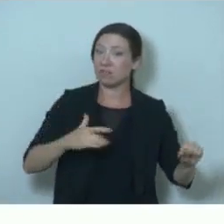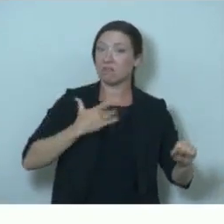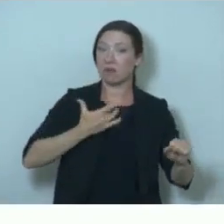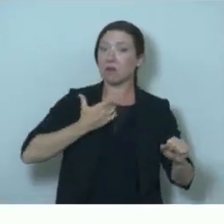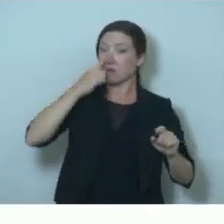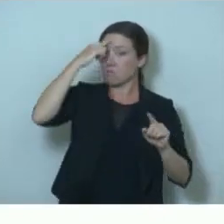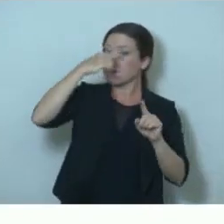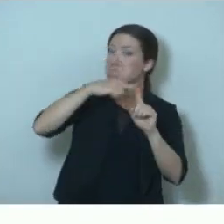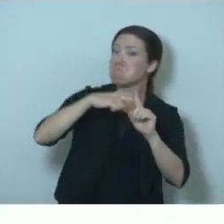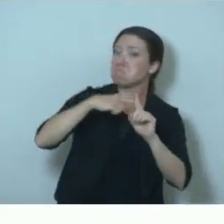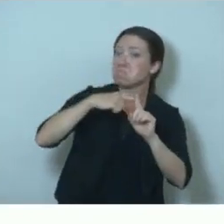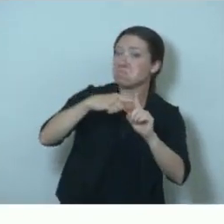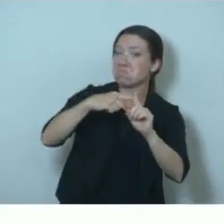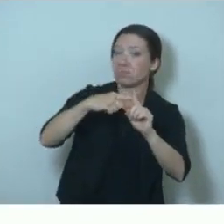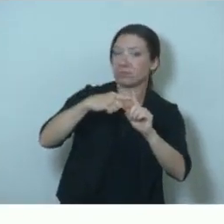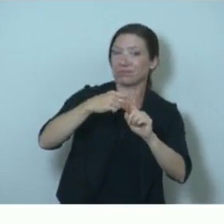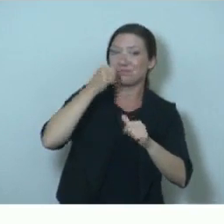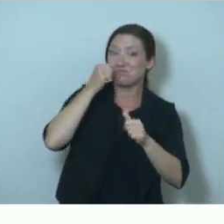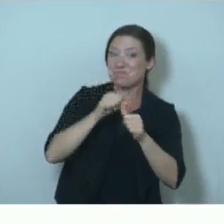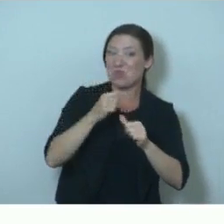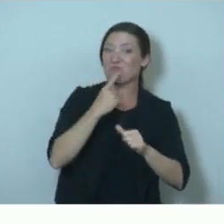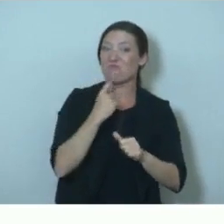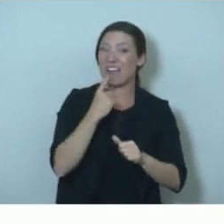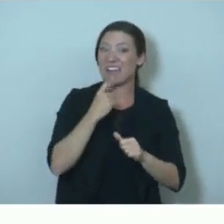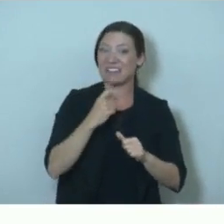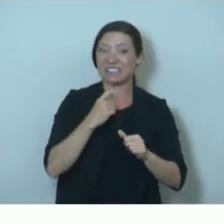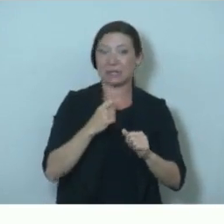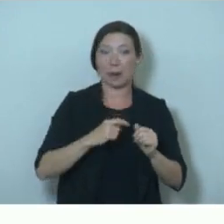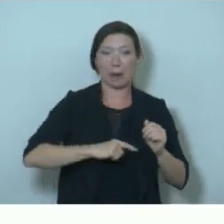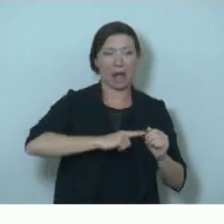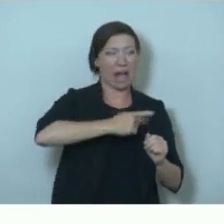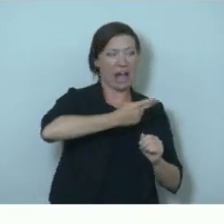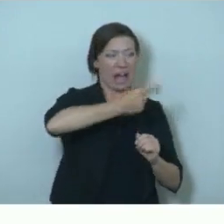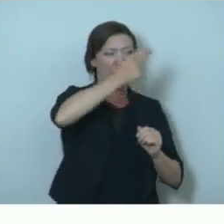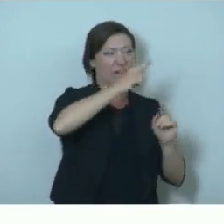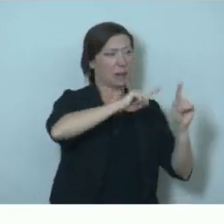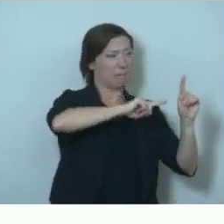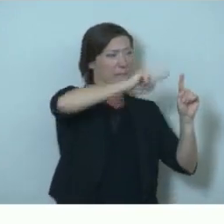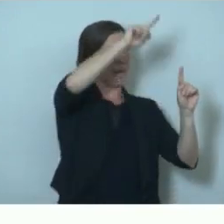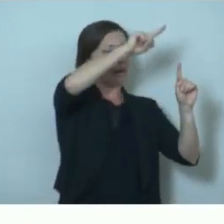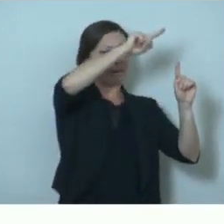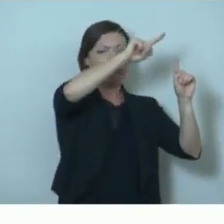IS LOWER THAN IT IS LAST WEEK AND EVEN THOUGH THAT THAT RED AND GREEN GRAPH I SHOWED YOU.